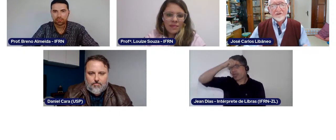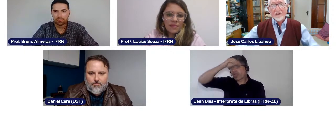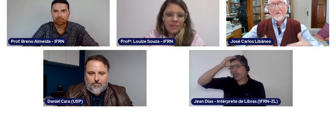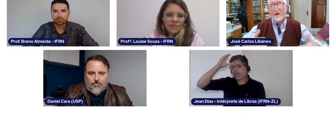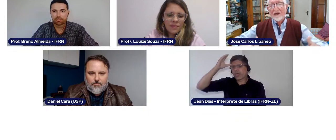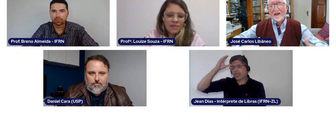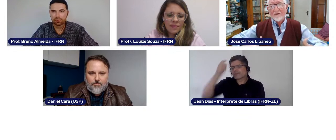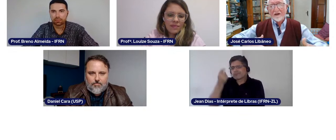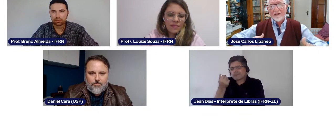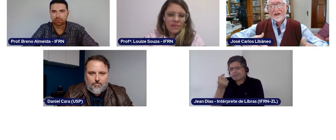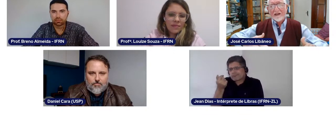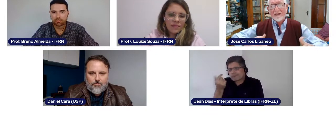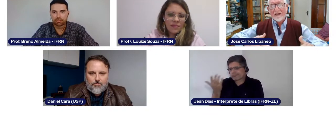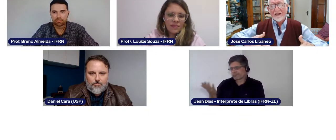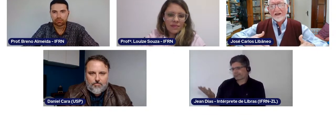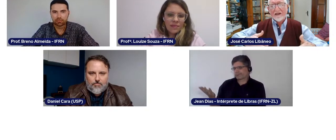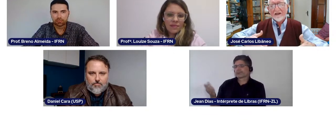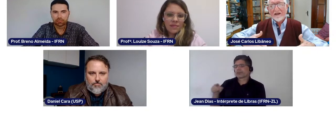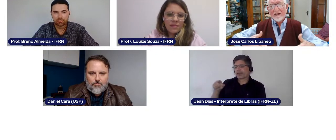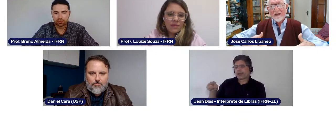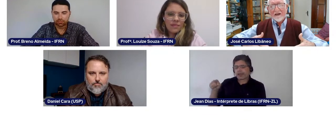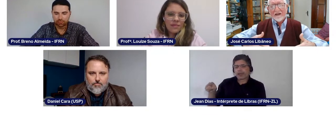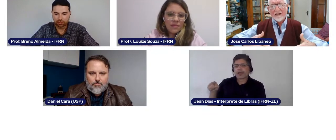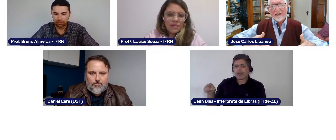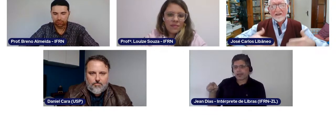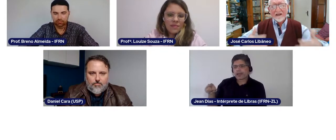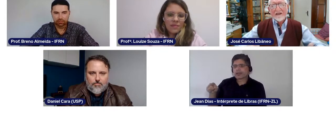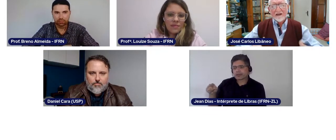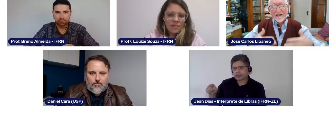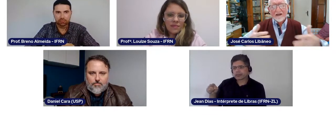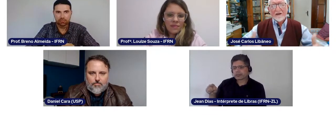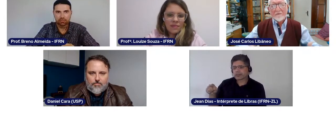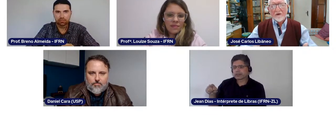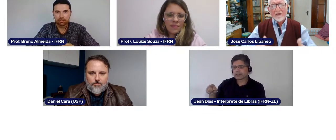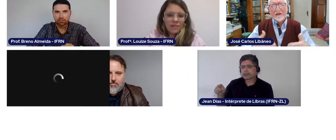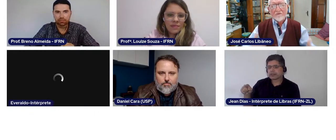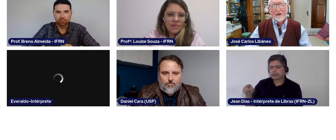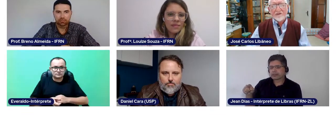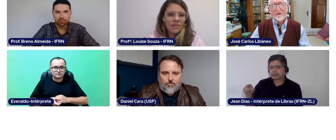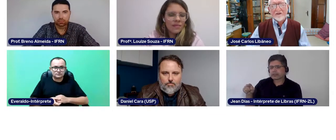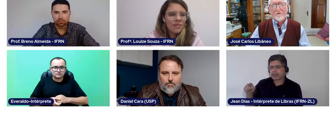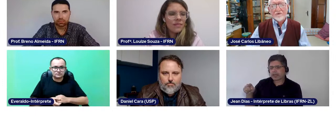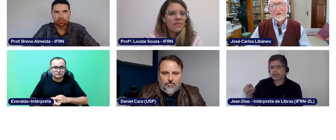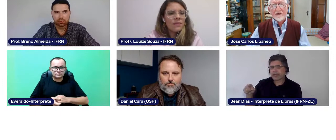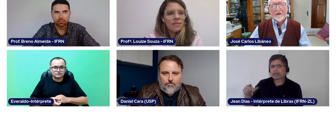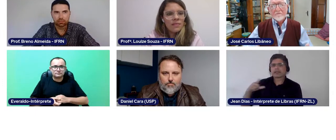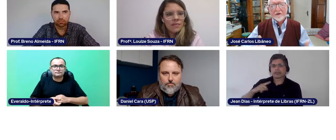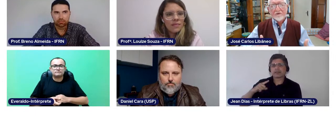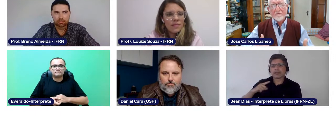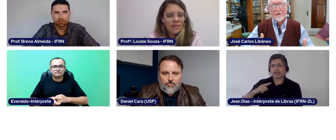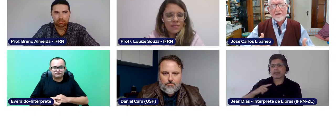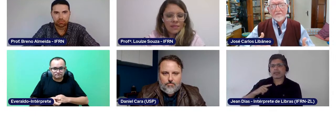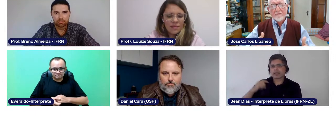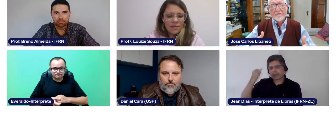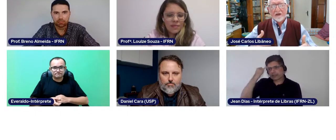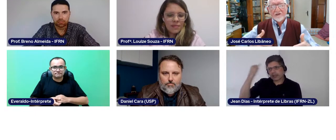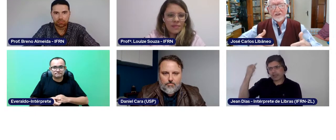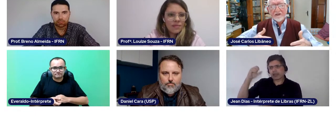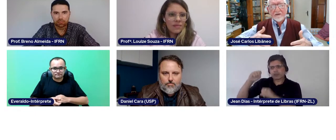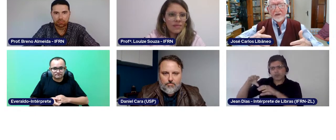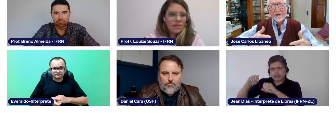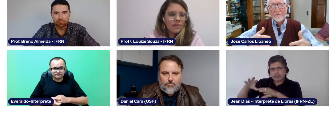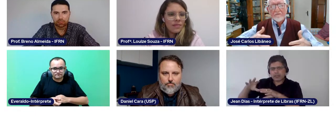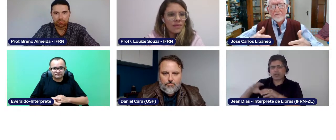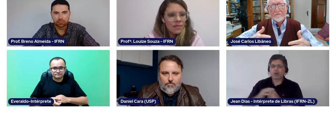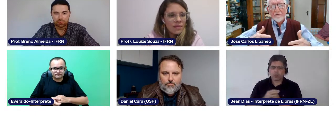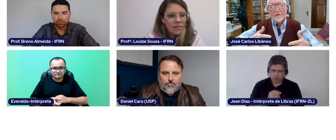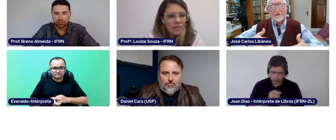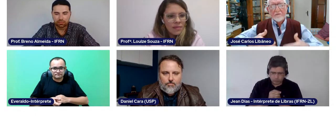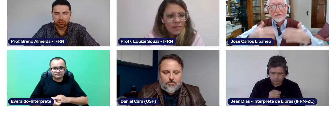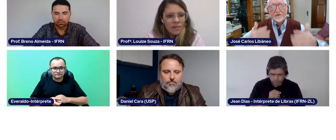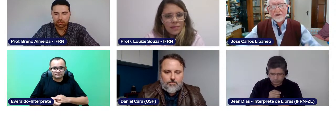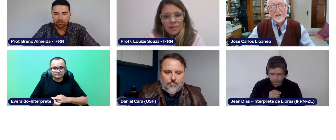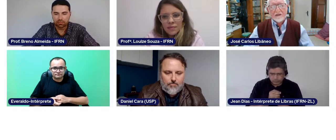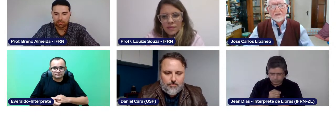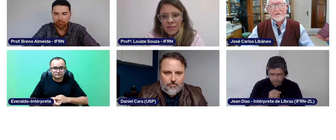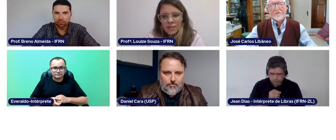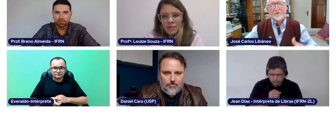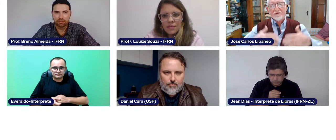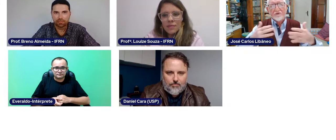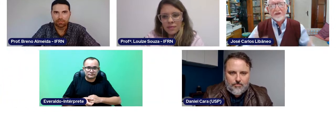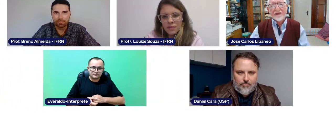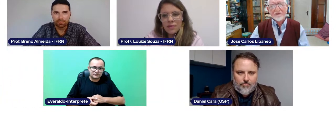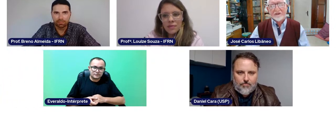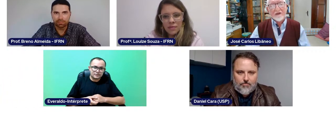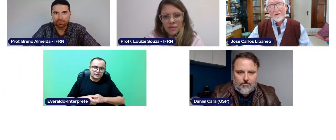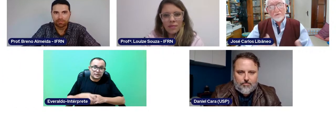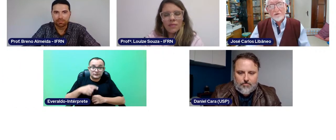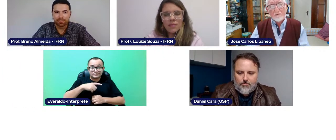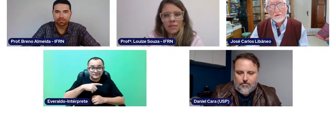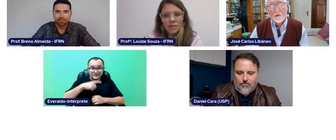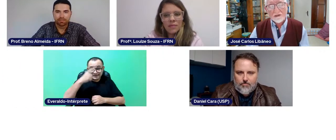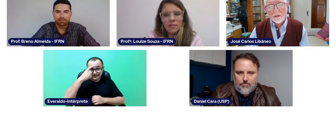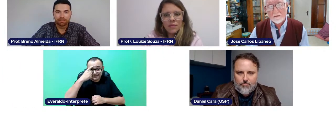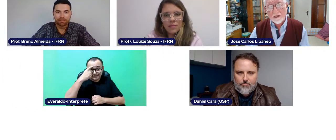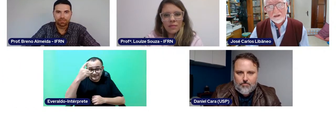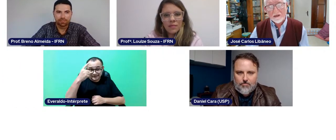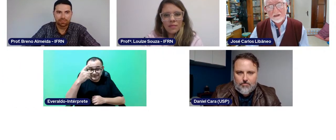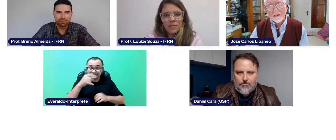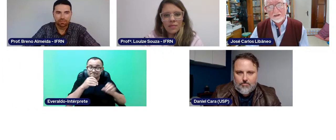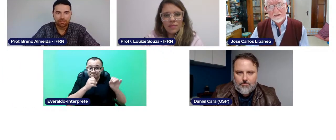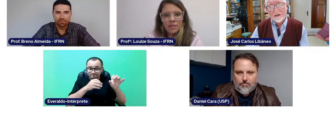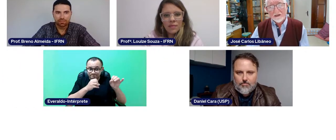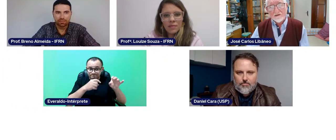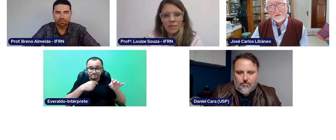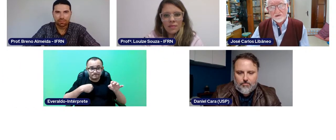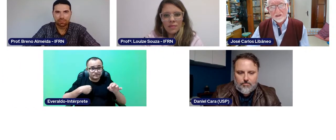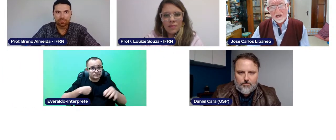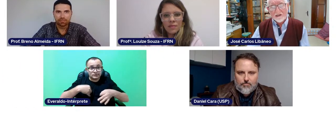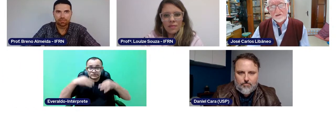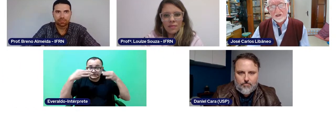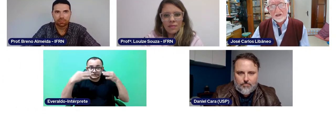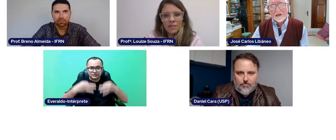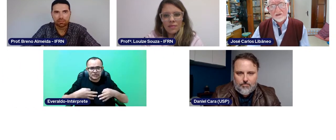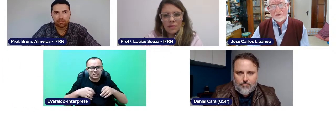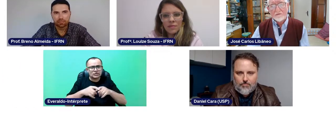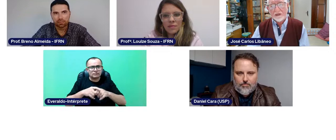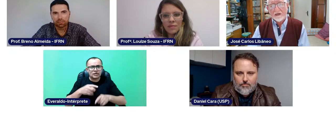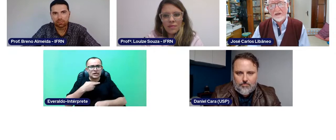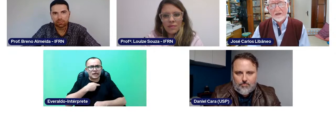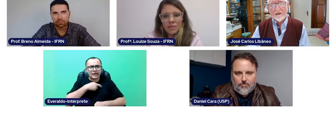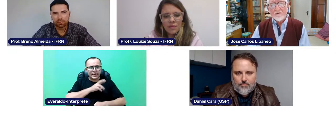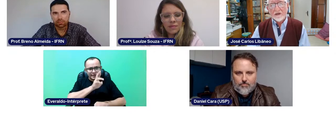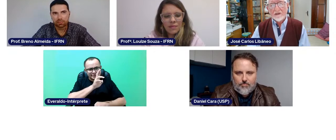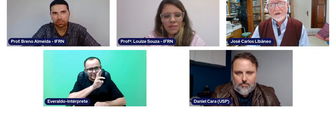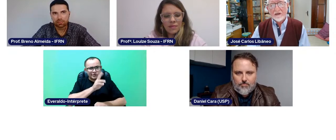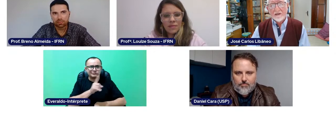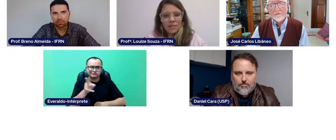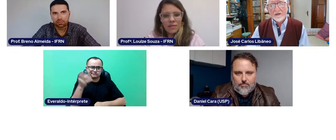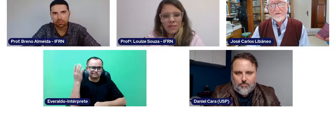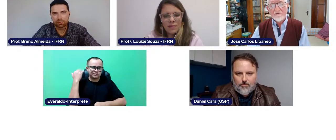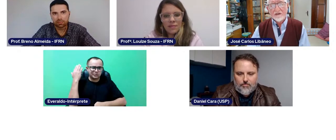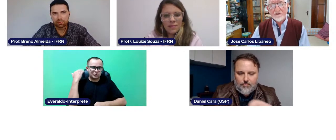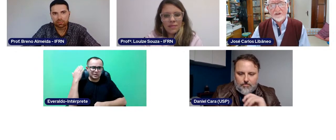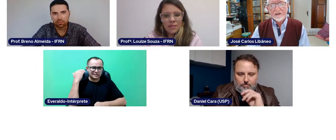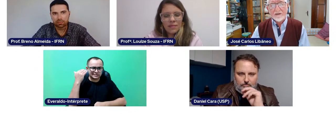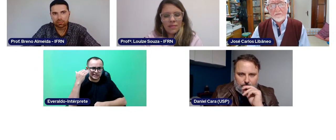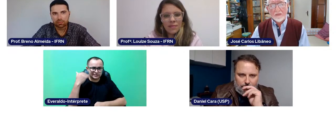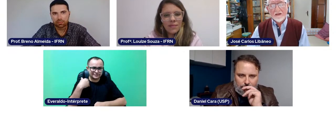But they had that idea, that comprehension... to be honest, dignified people. A lot due to religiosity as well, that was very typical to my childhood.